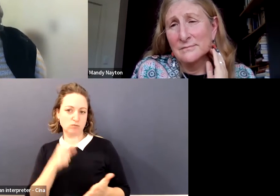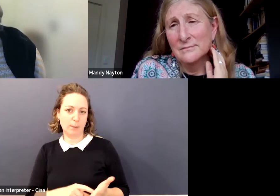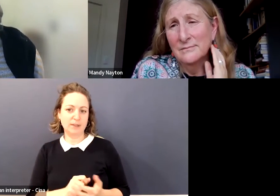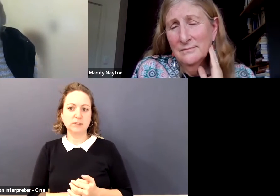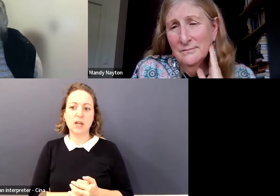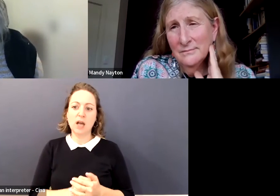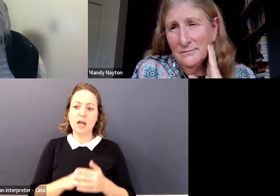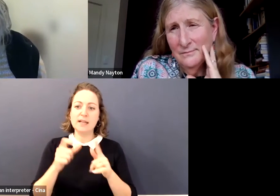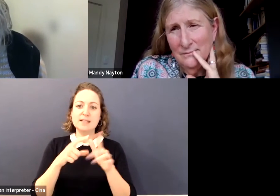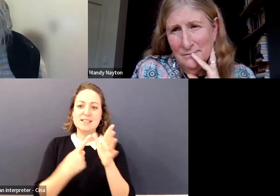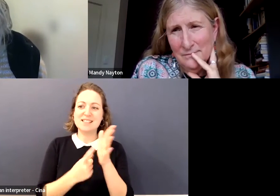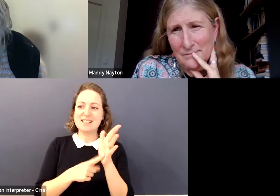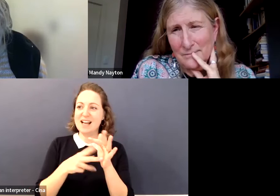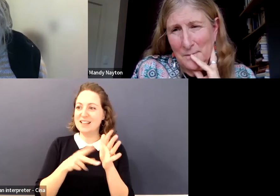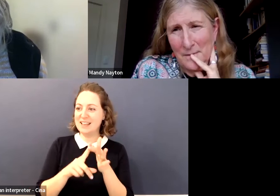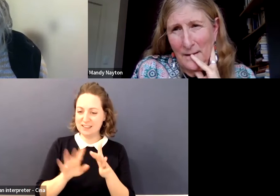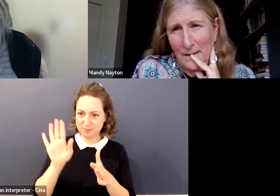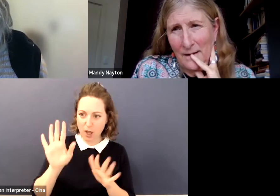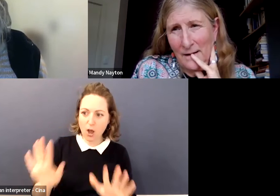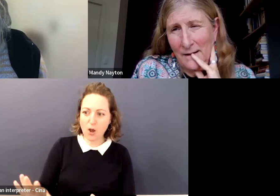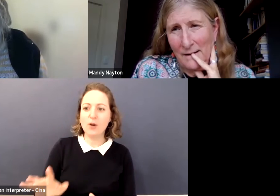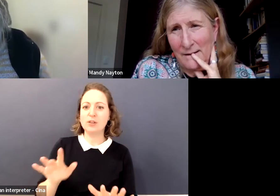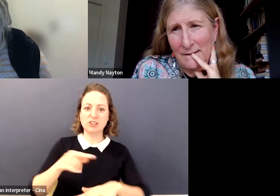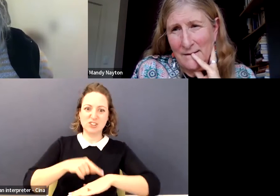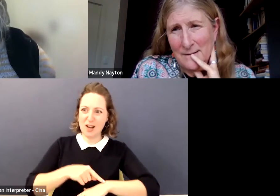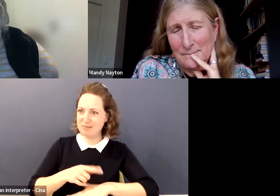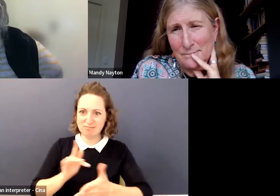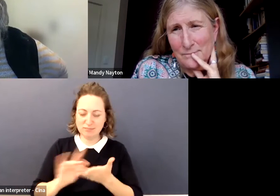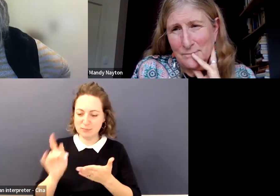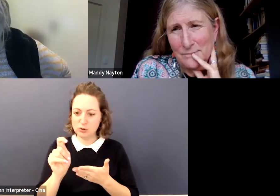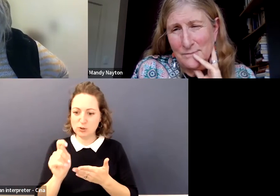I'm just looking at the time we are running out, so better answer this quickly, but